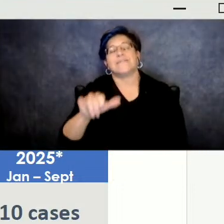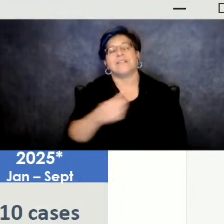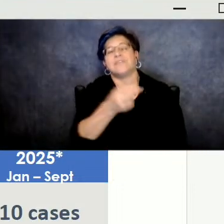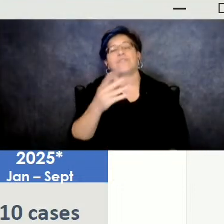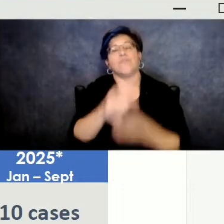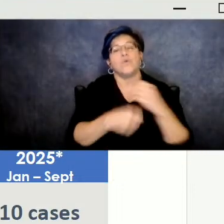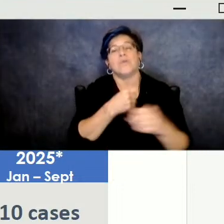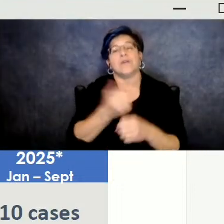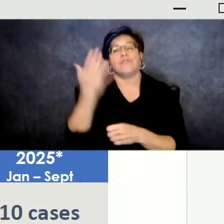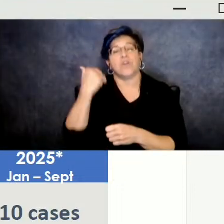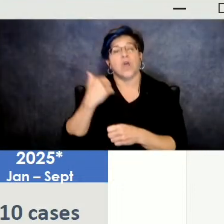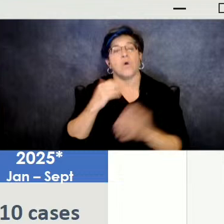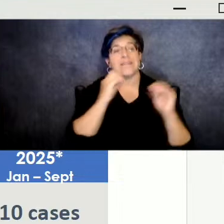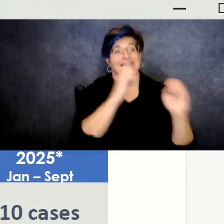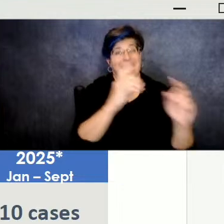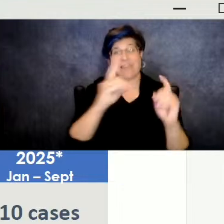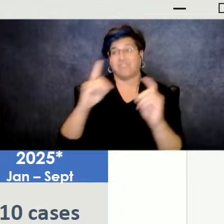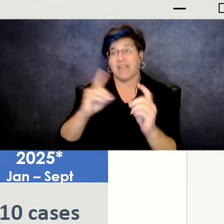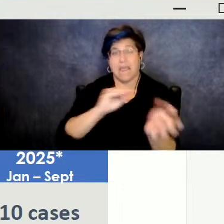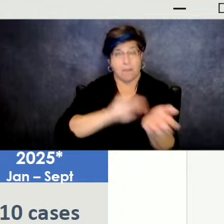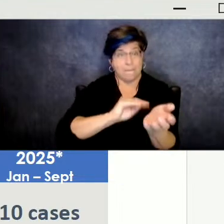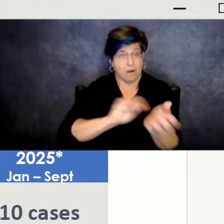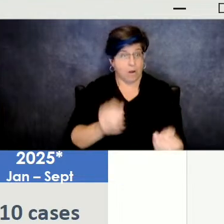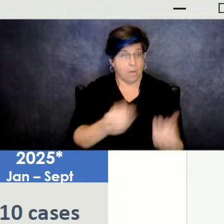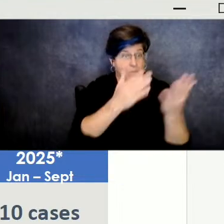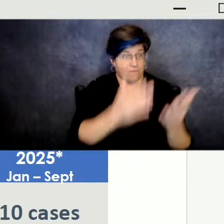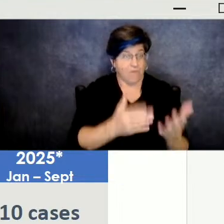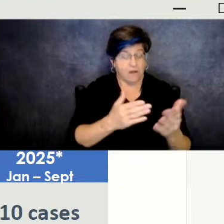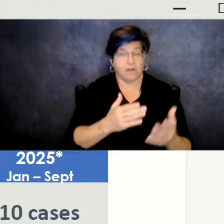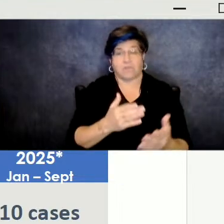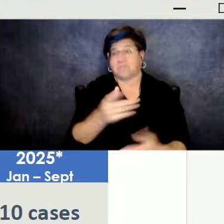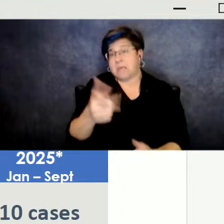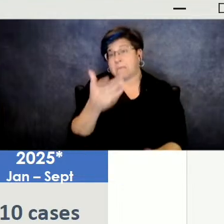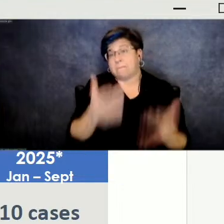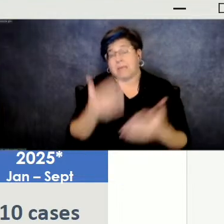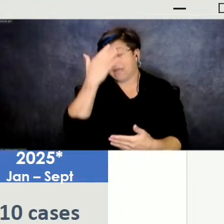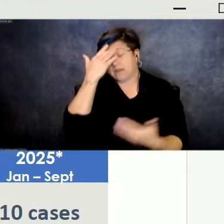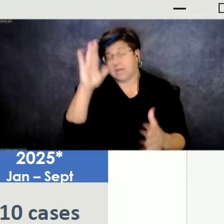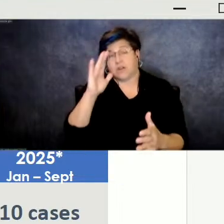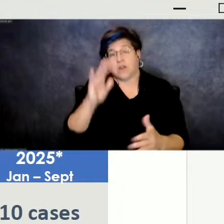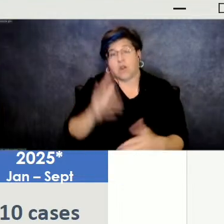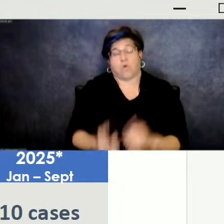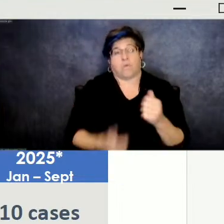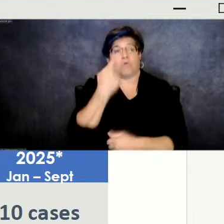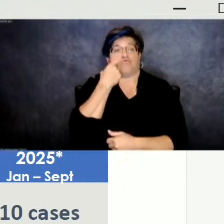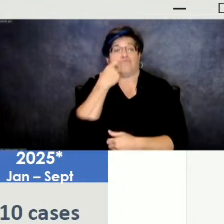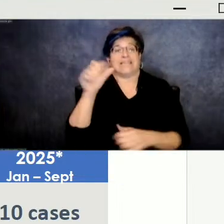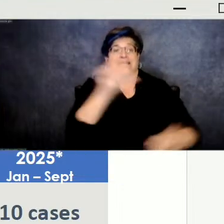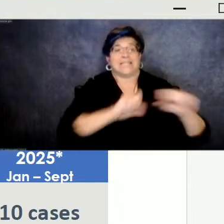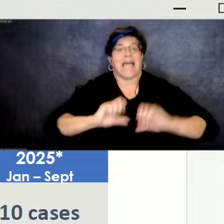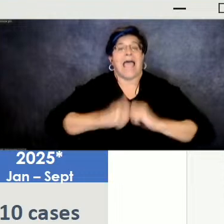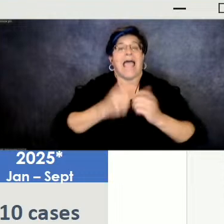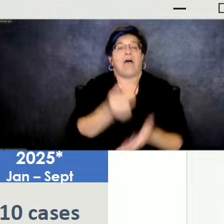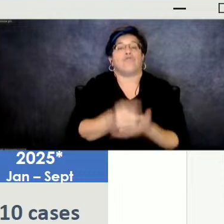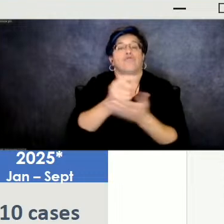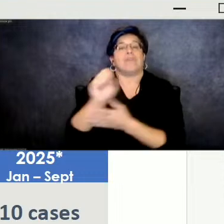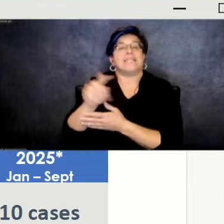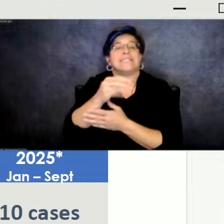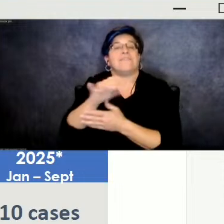SYPHILIS SUMMIT A COUPLE OF